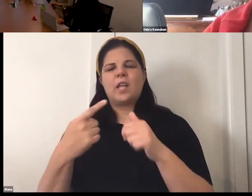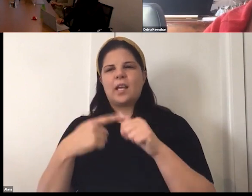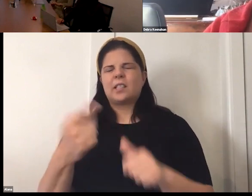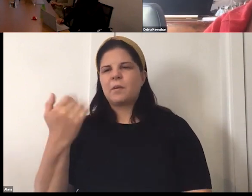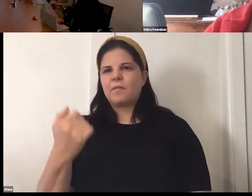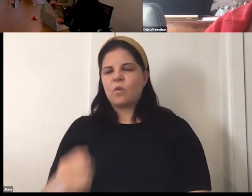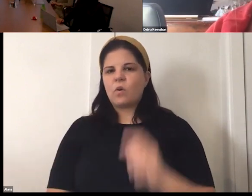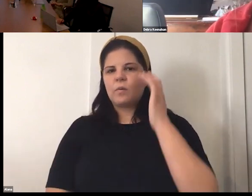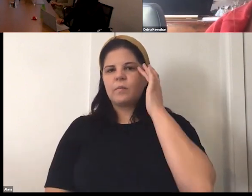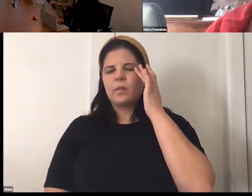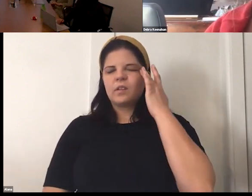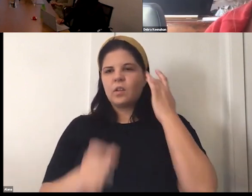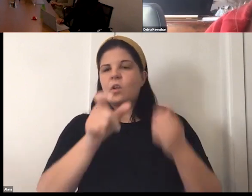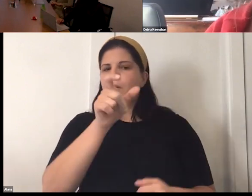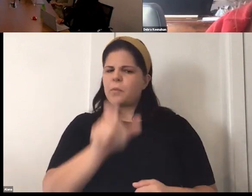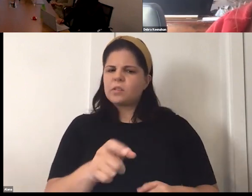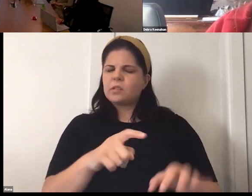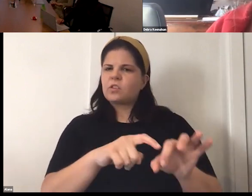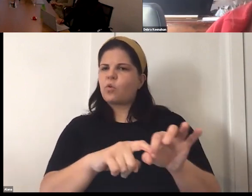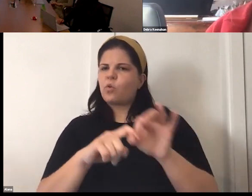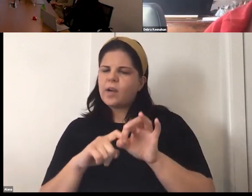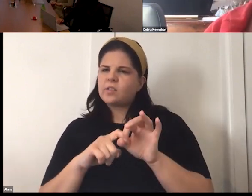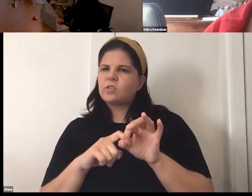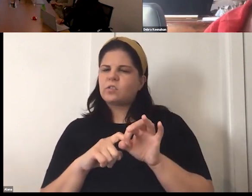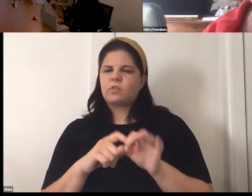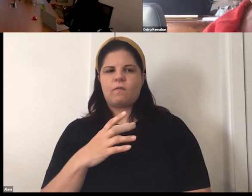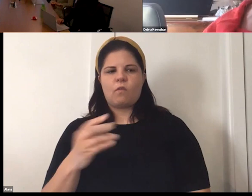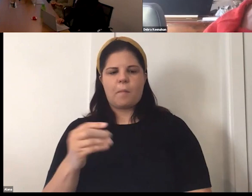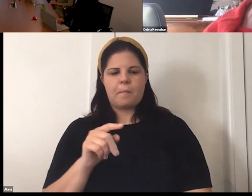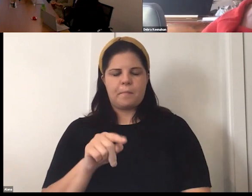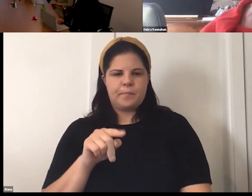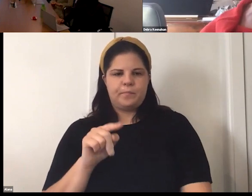it, we have a question from Sarah.